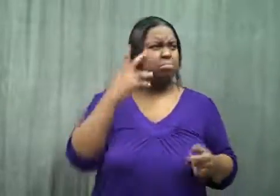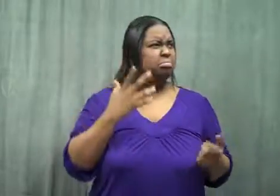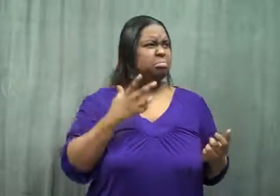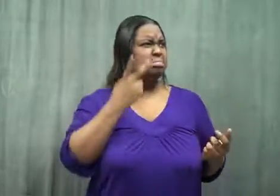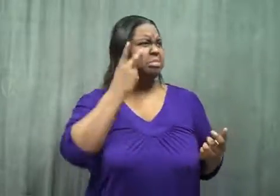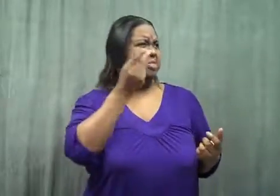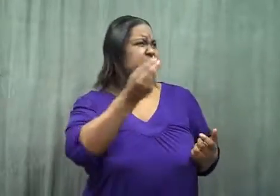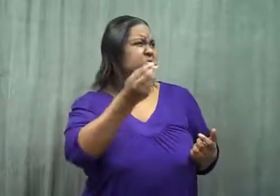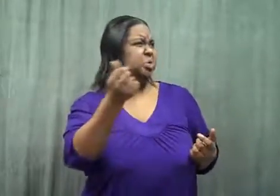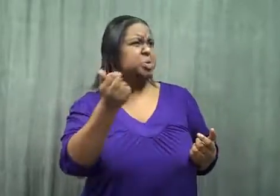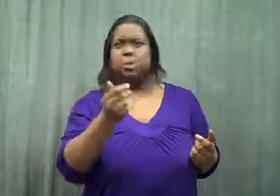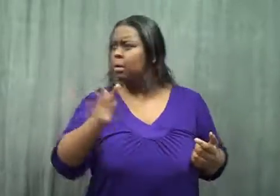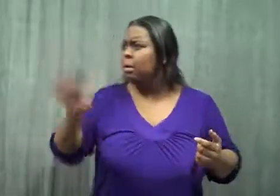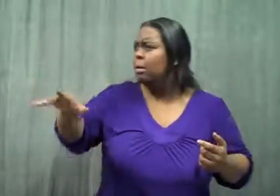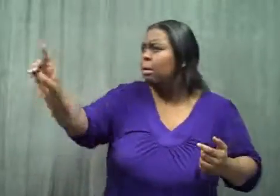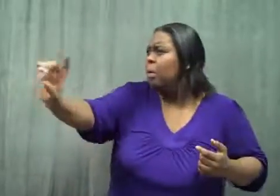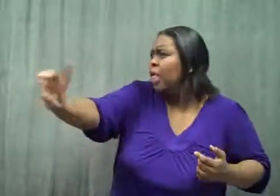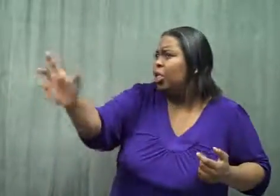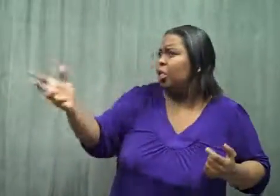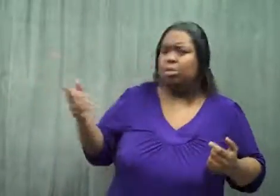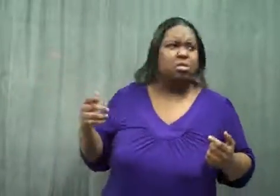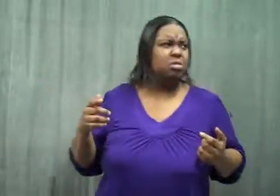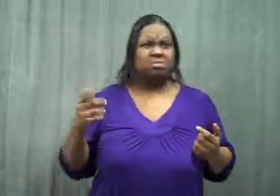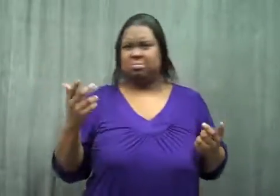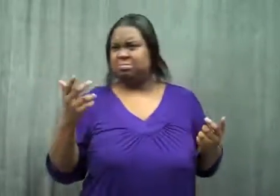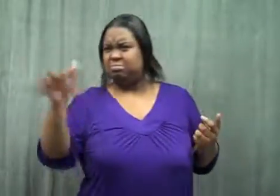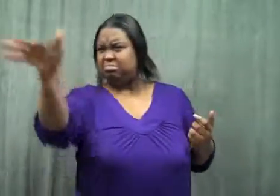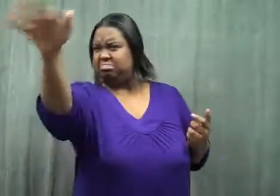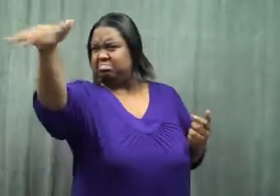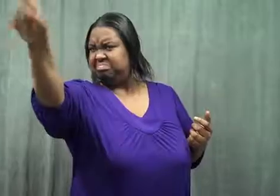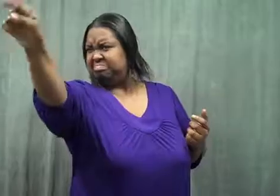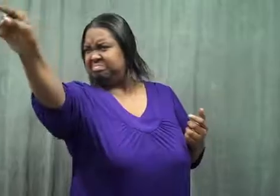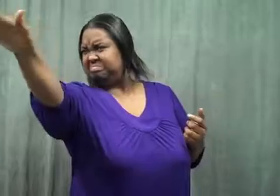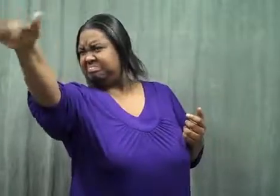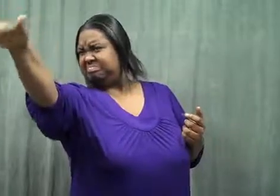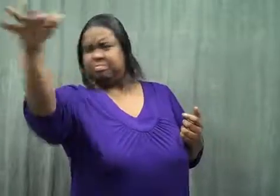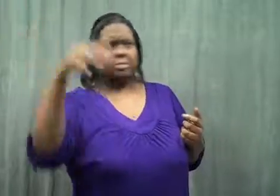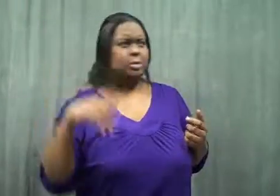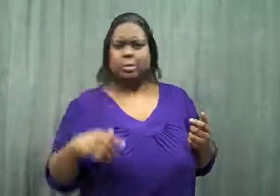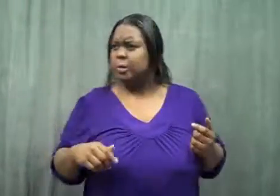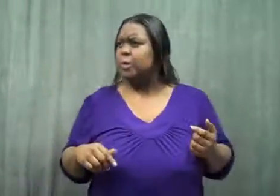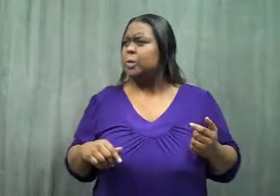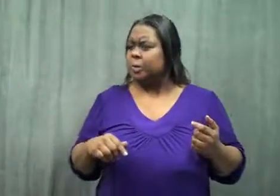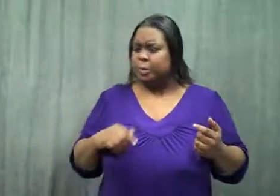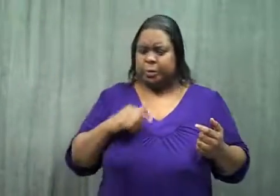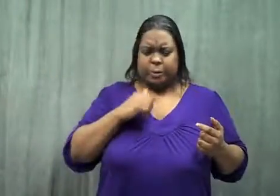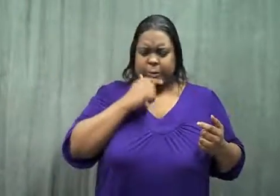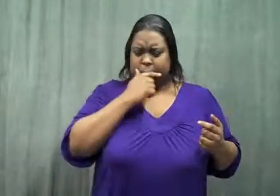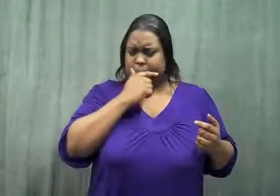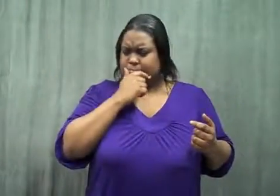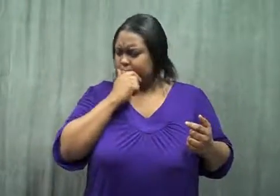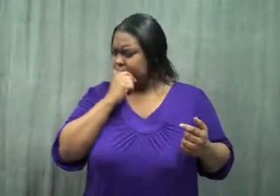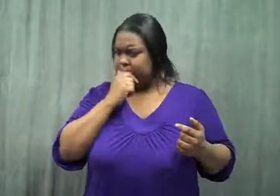The boy said, "I've seen a few." "Where?" The boy replied, "Over there."